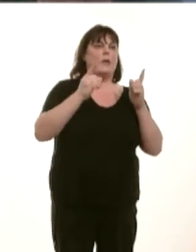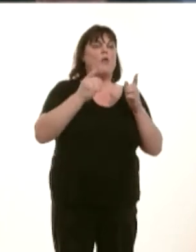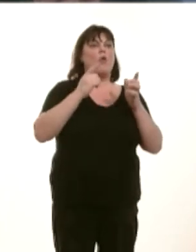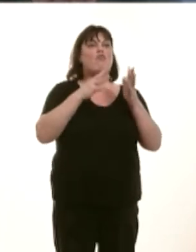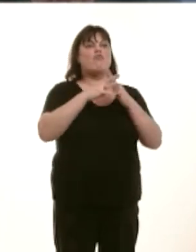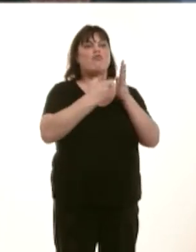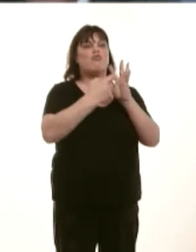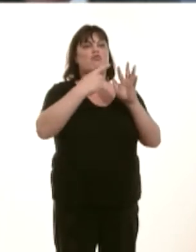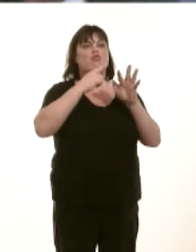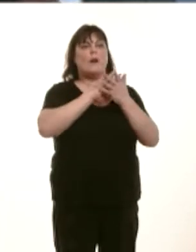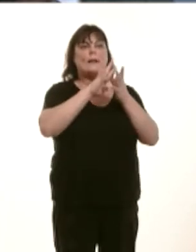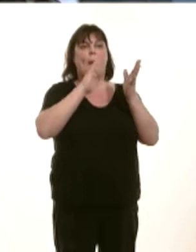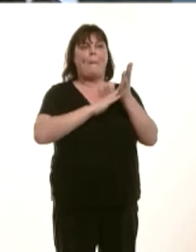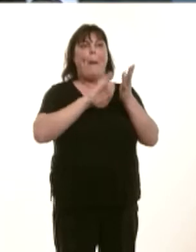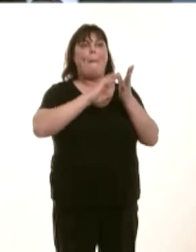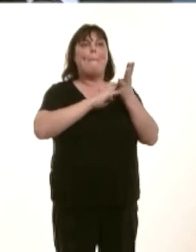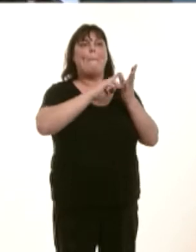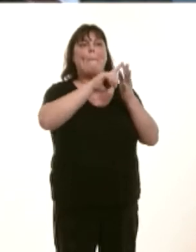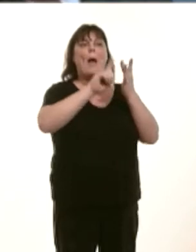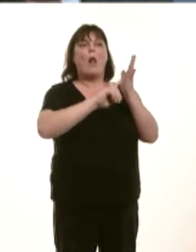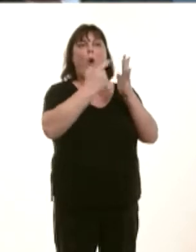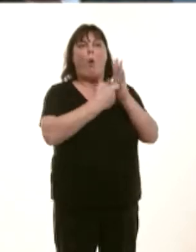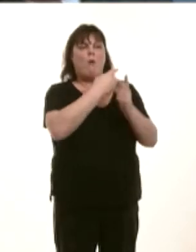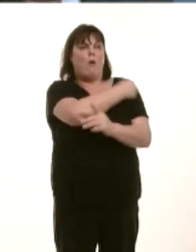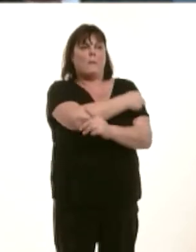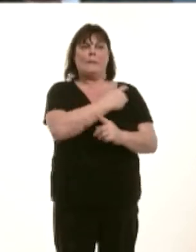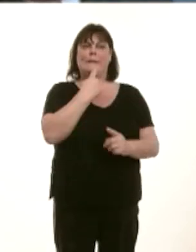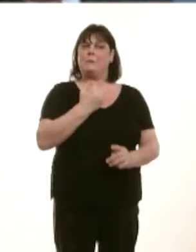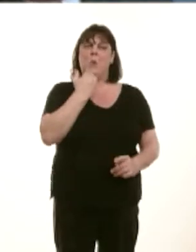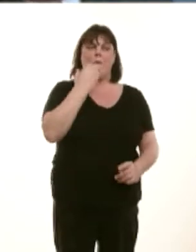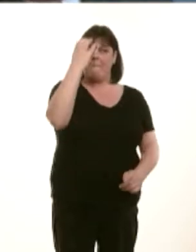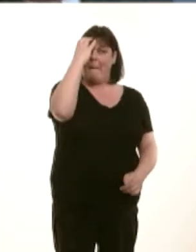he said that the beds just do not exist in the hospitals now so that we can move patients